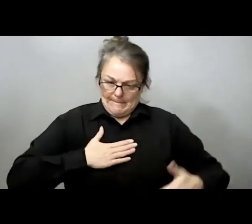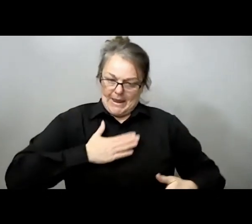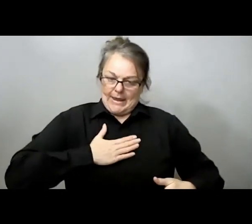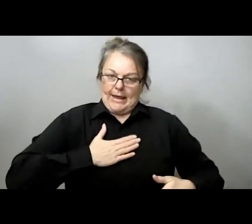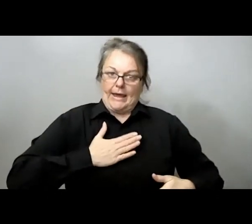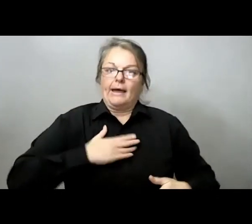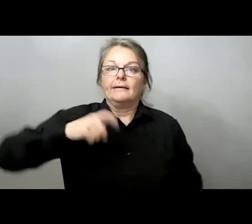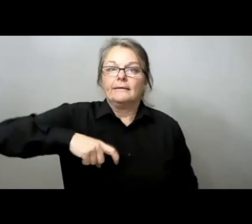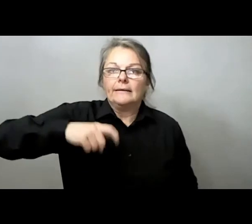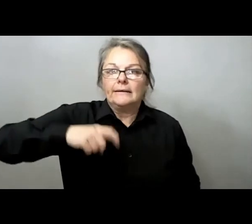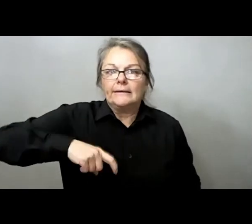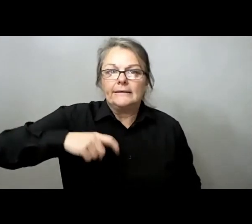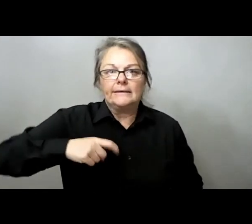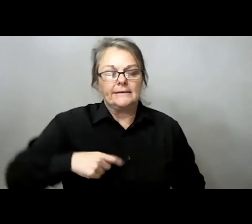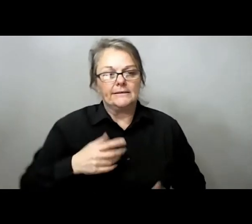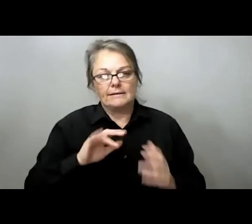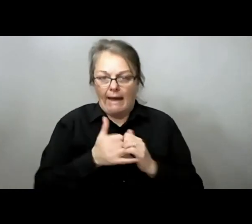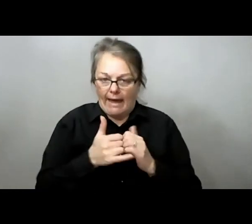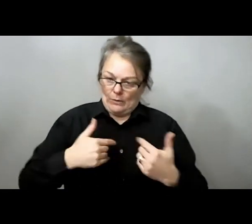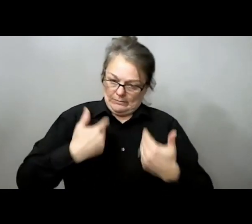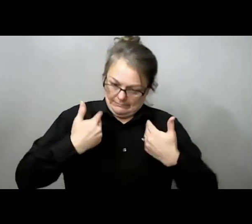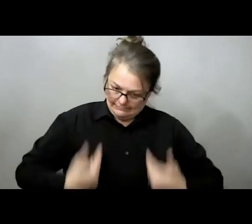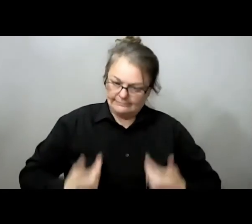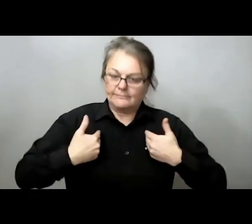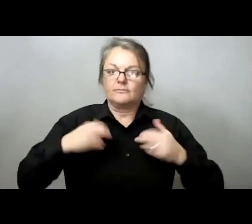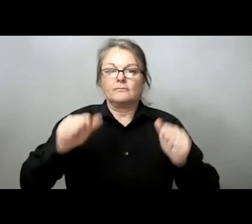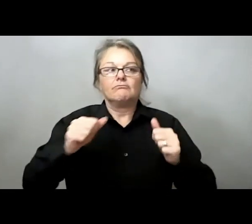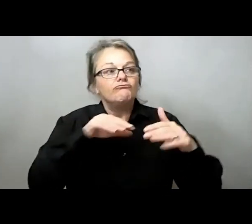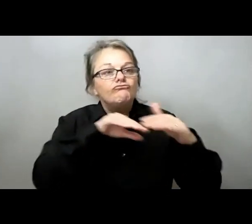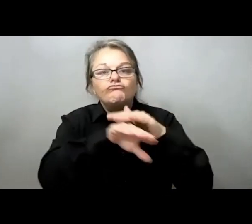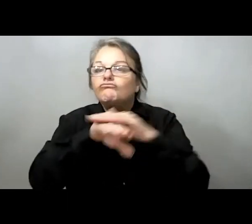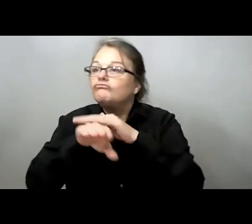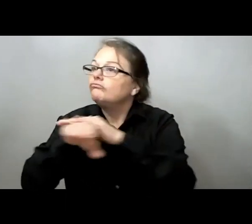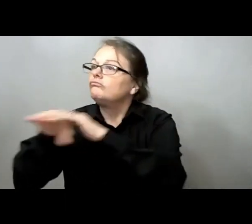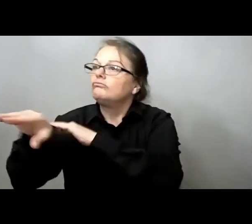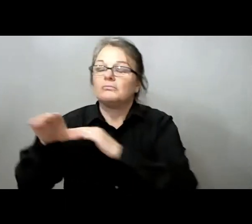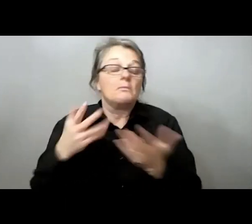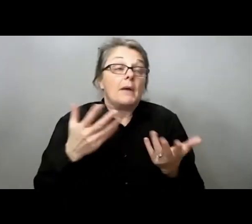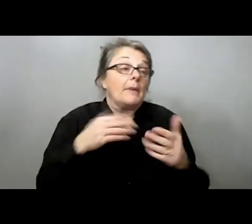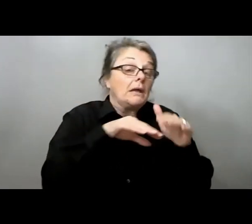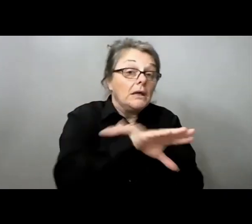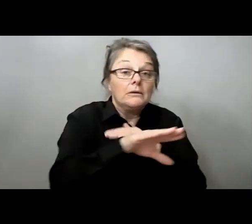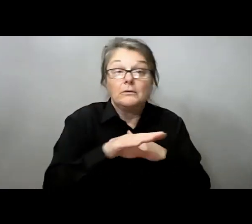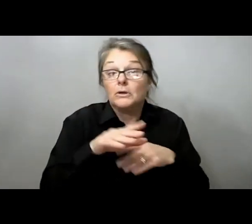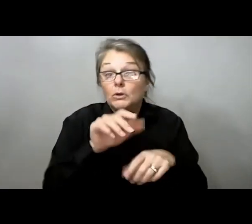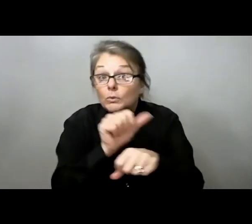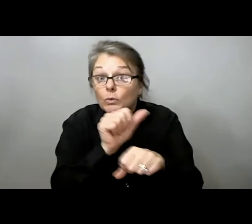AND WHAT YOU NEED TO HAVE EQUAL ACCESS TO FOR EXAMPLE, YOUR WORKPLACE.